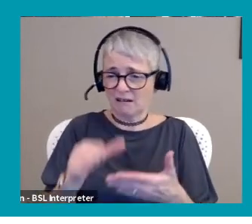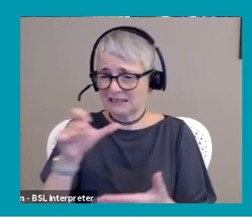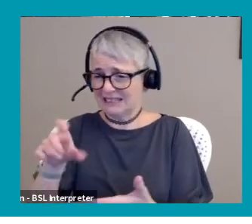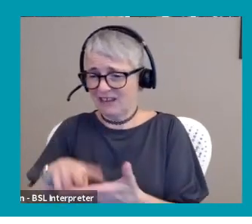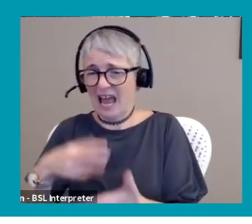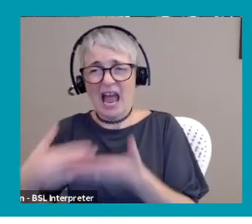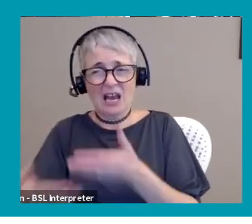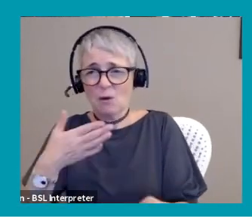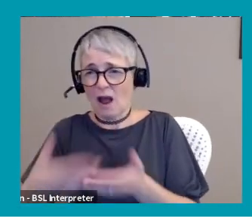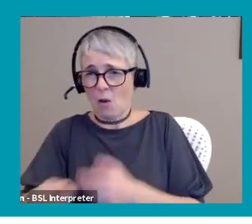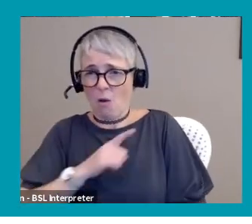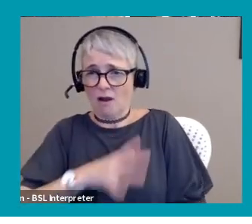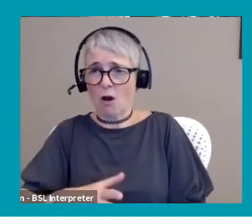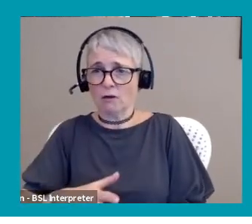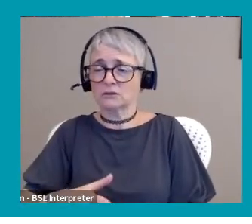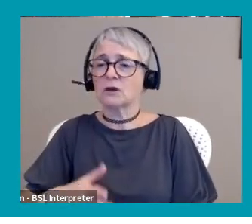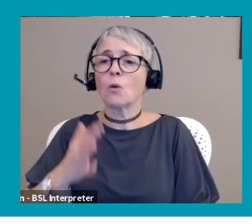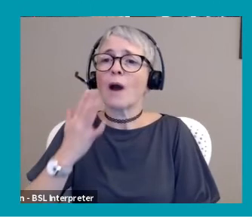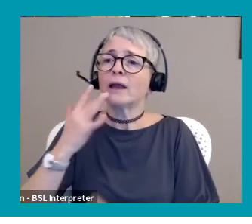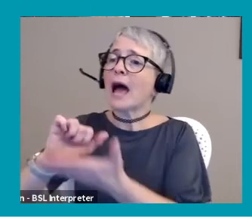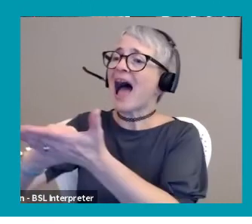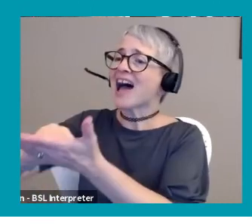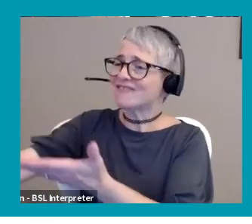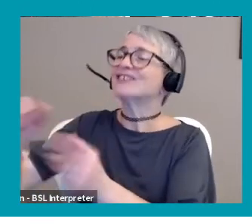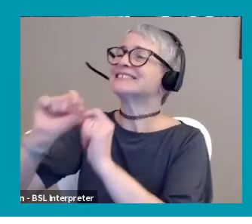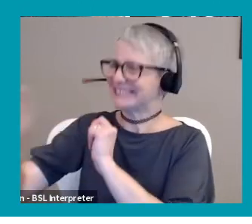This is just a slight bit of tweaking for your approach.